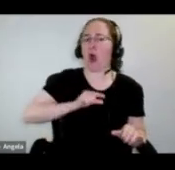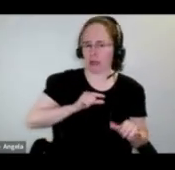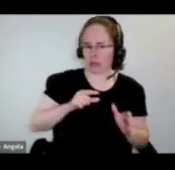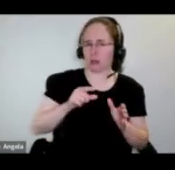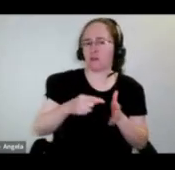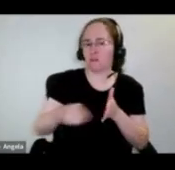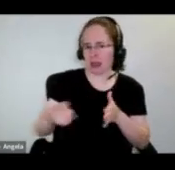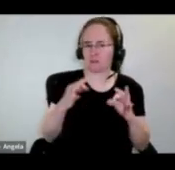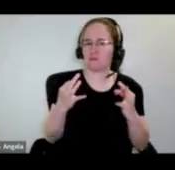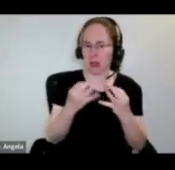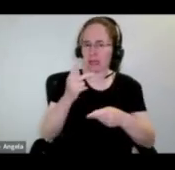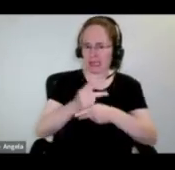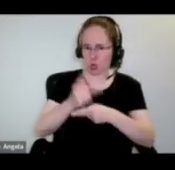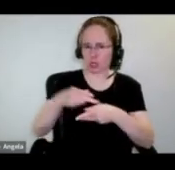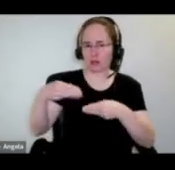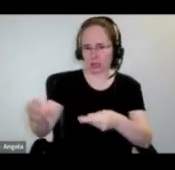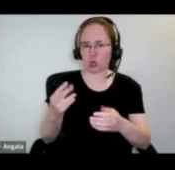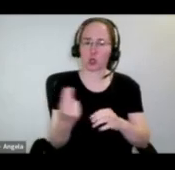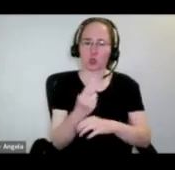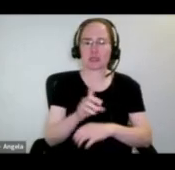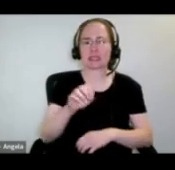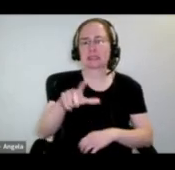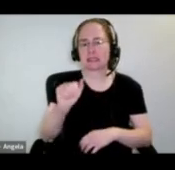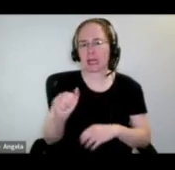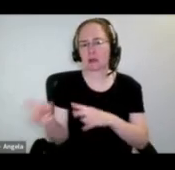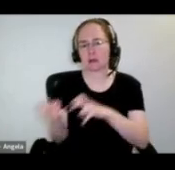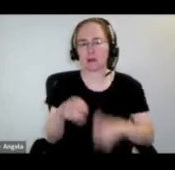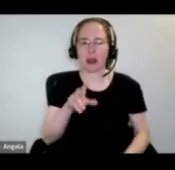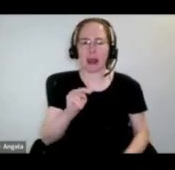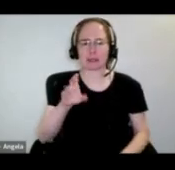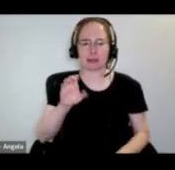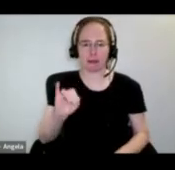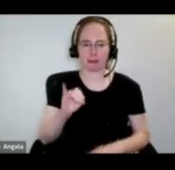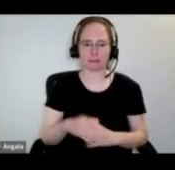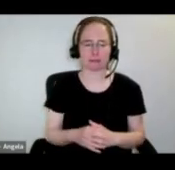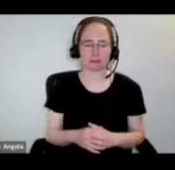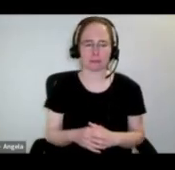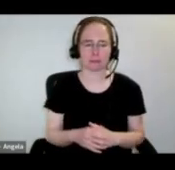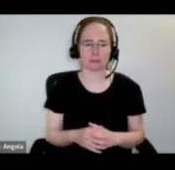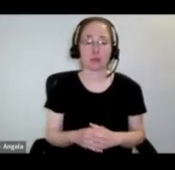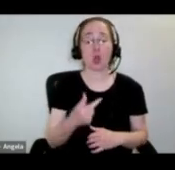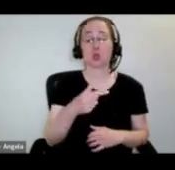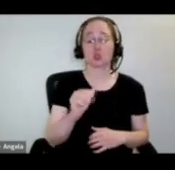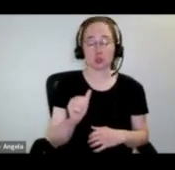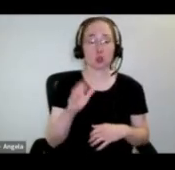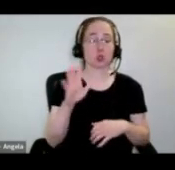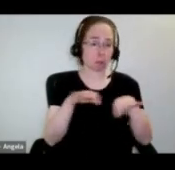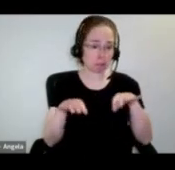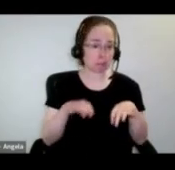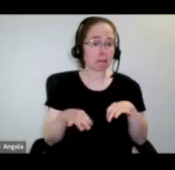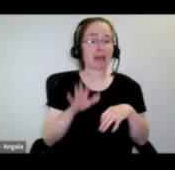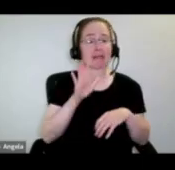Valerie Bradley: And then we're going to talk about how to measure the quality of paid family caregiving using data from NCI.